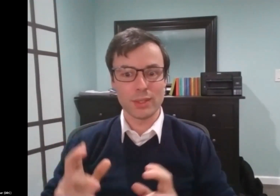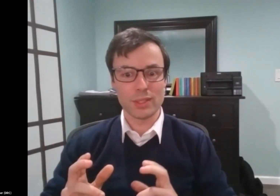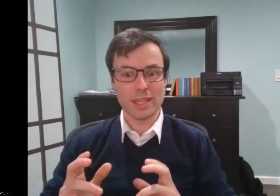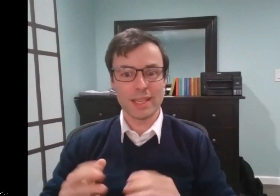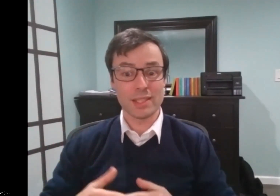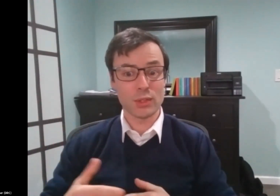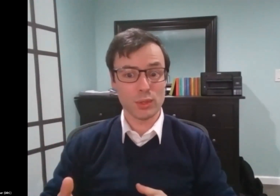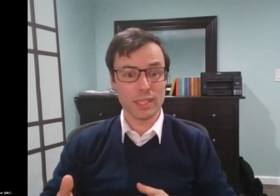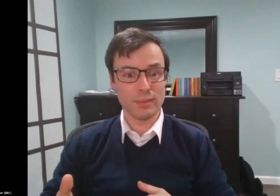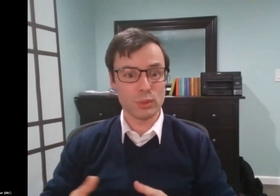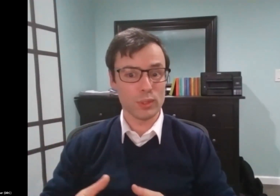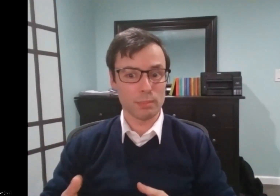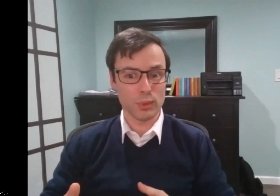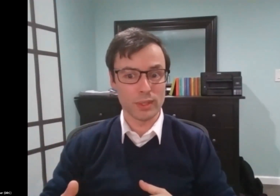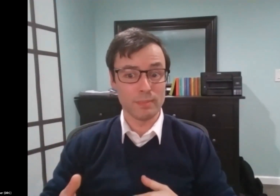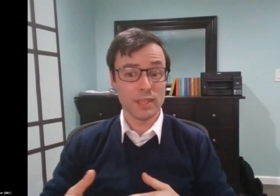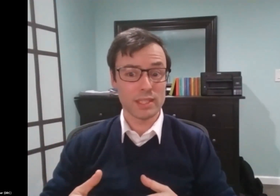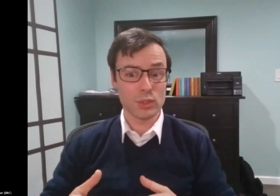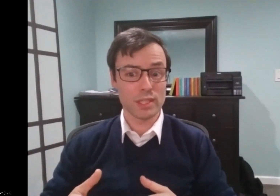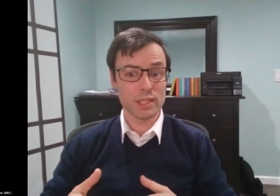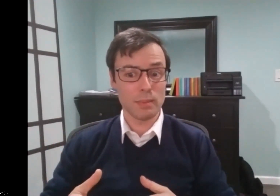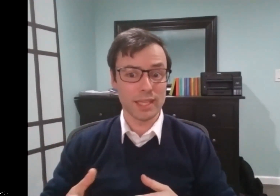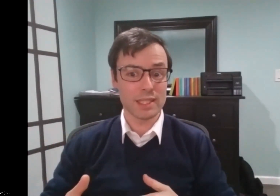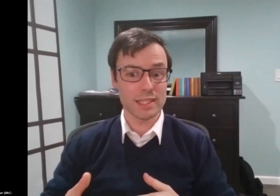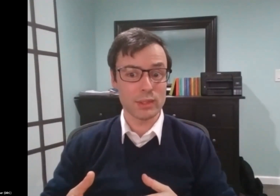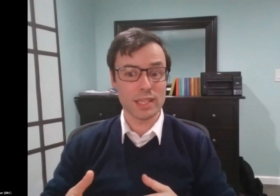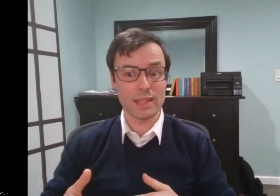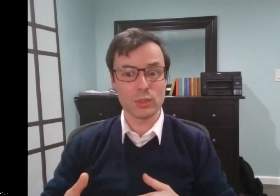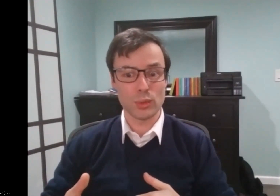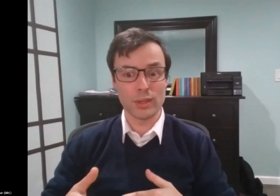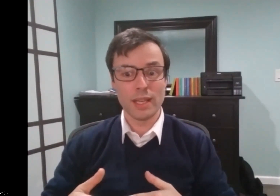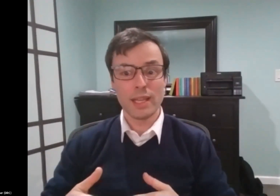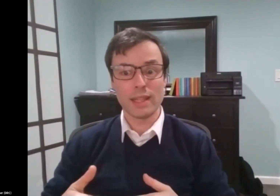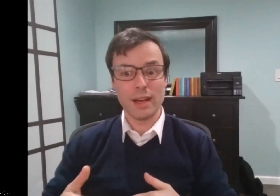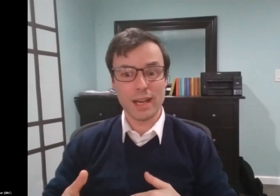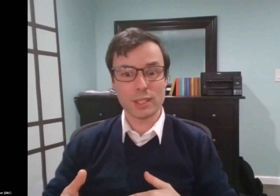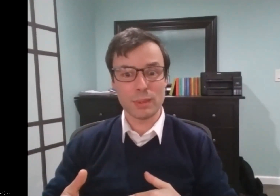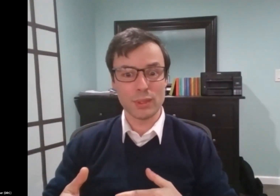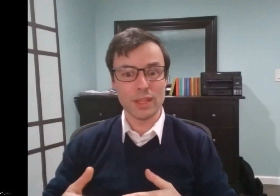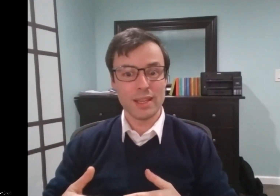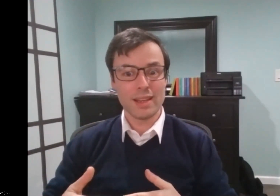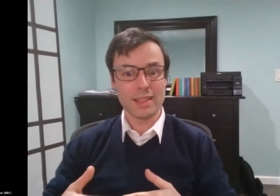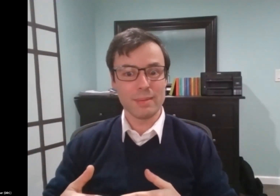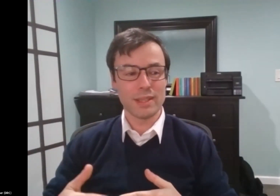supporter to be present. We' ve seen hospitals that will rely on what they call sitters as an alternative to a